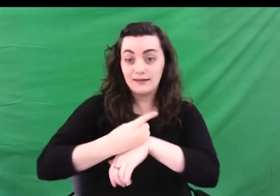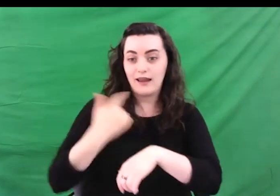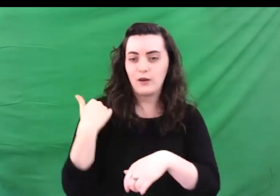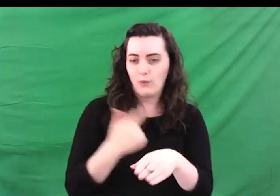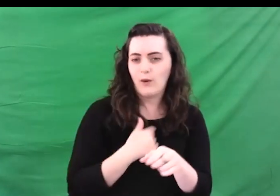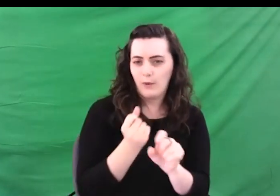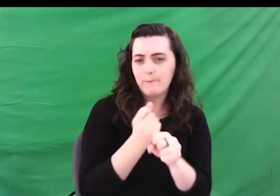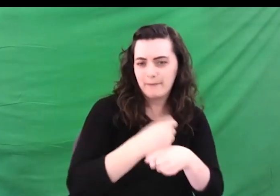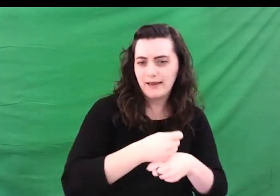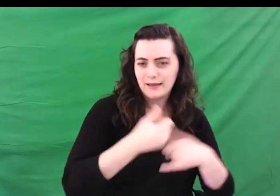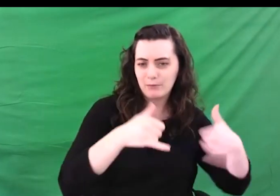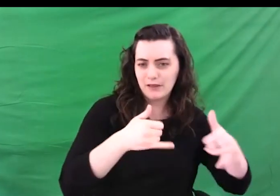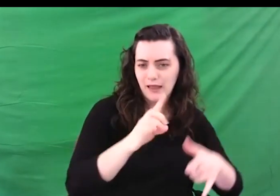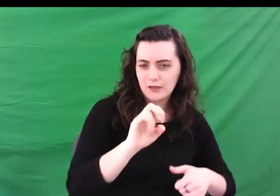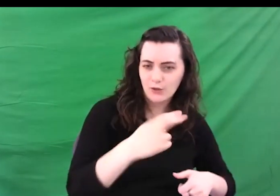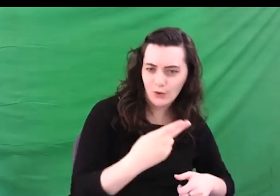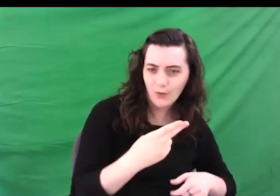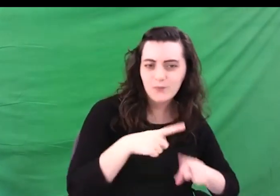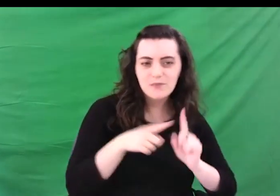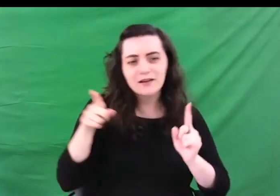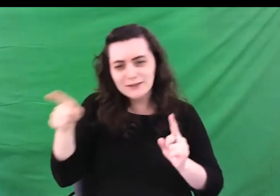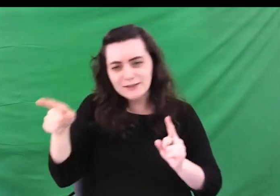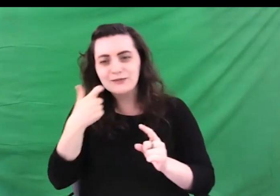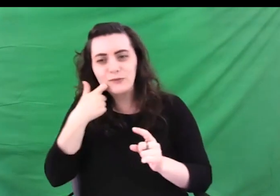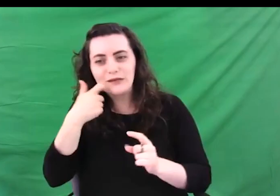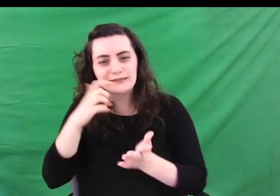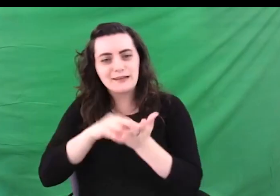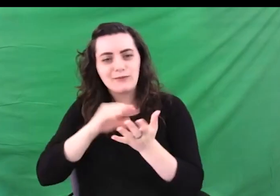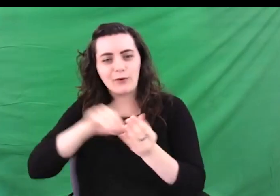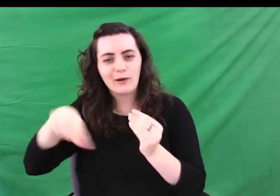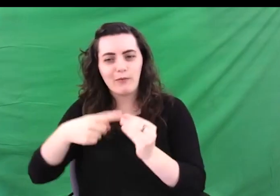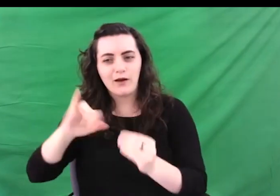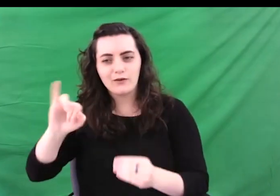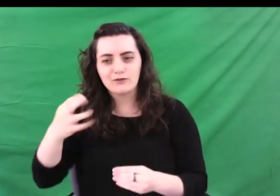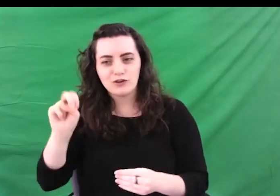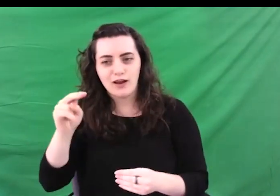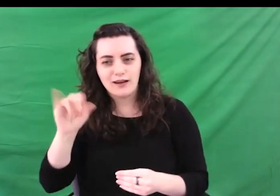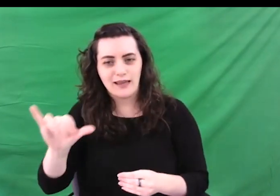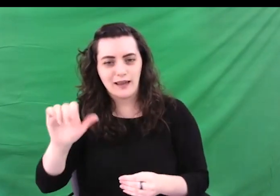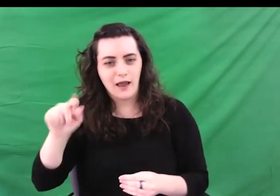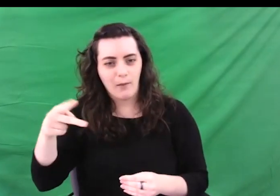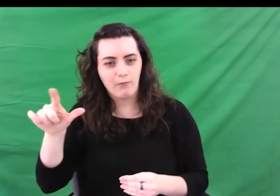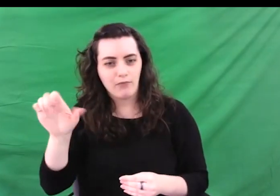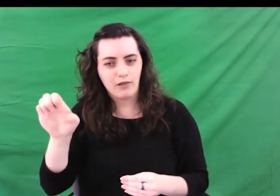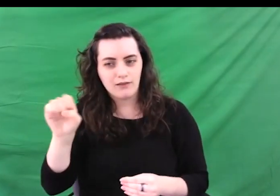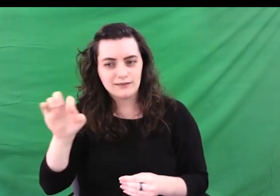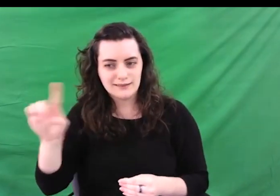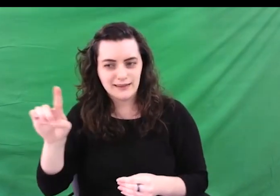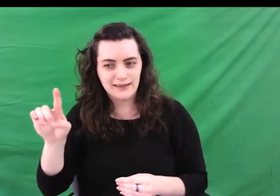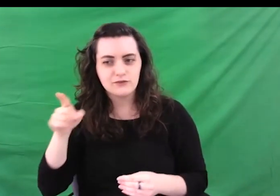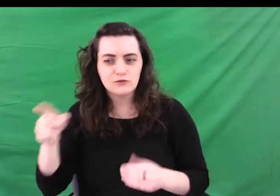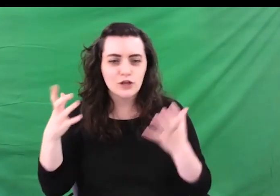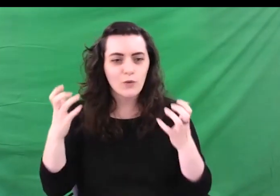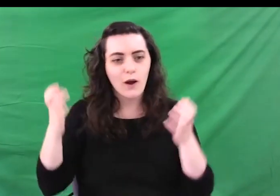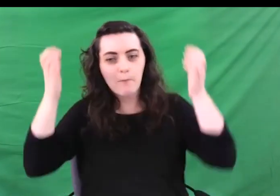And I just want to always encourage you to have fun with your students. That's the joy of teaching and the joy